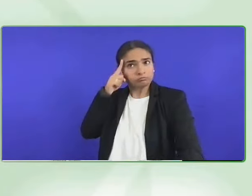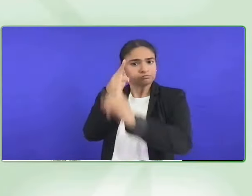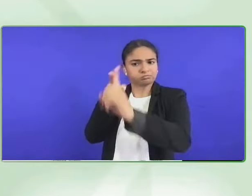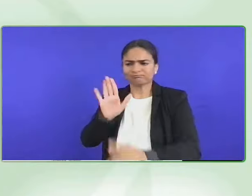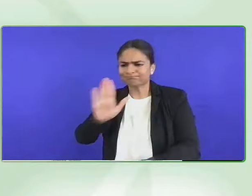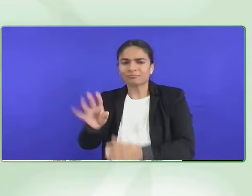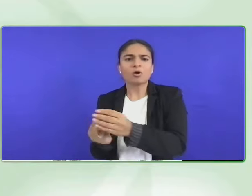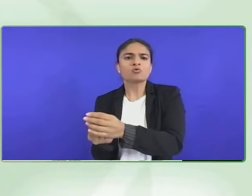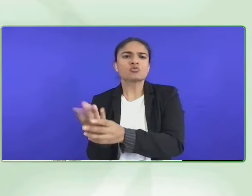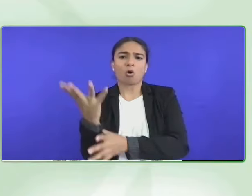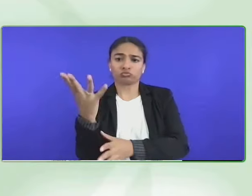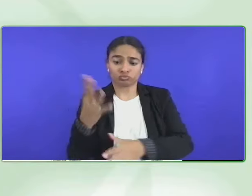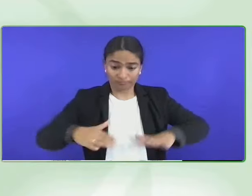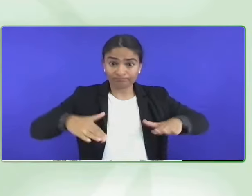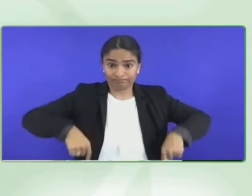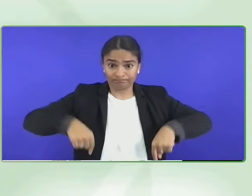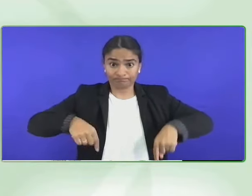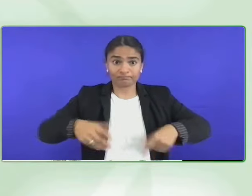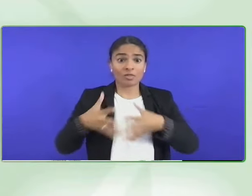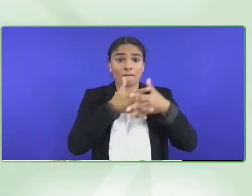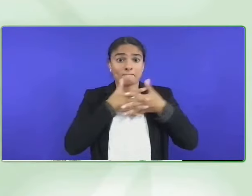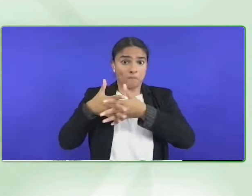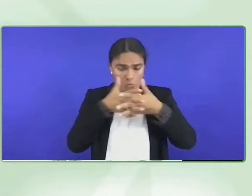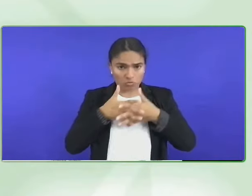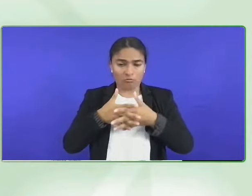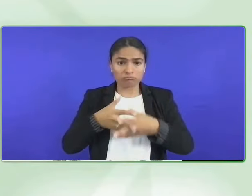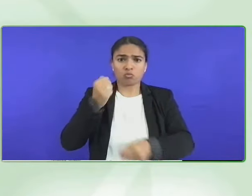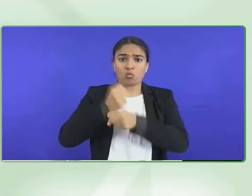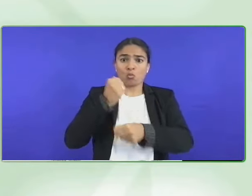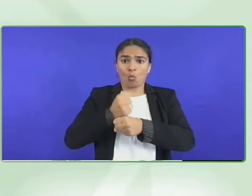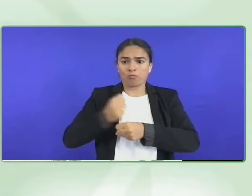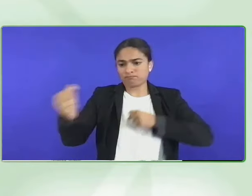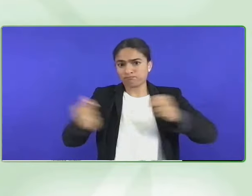We have a narrower band of occupations.